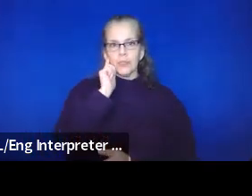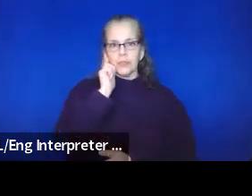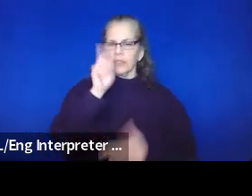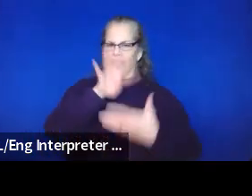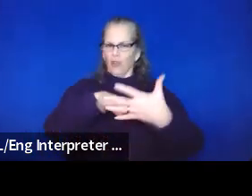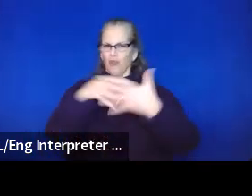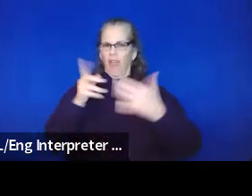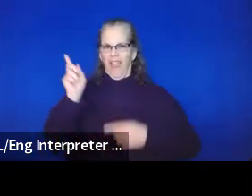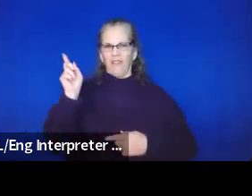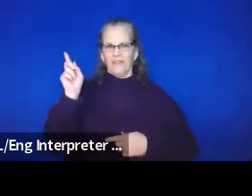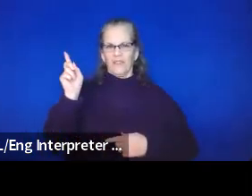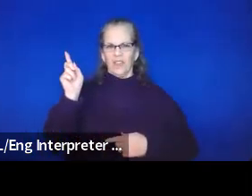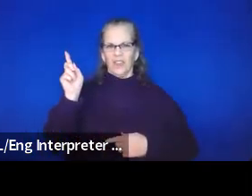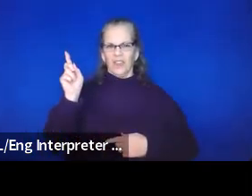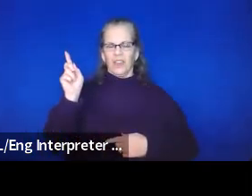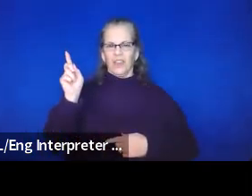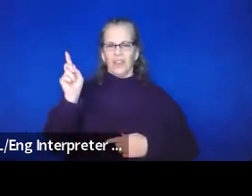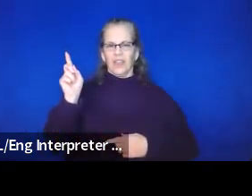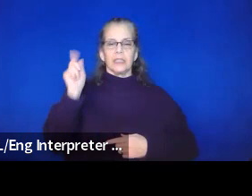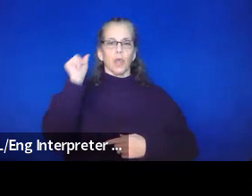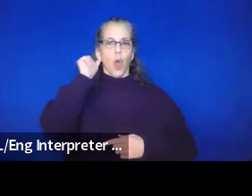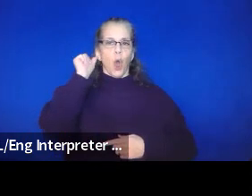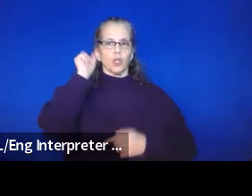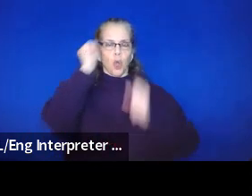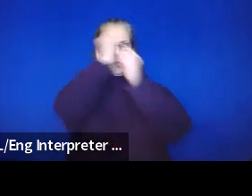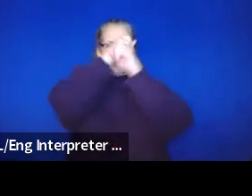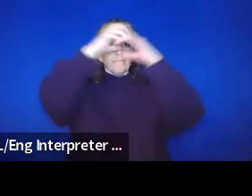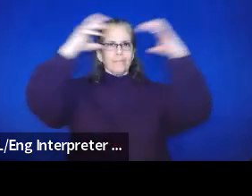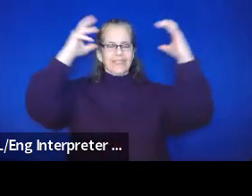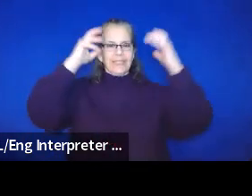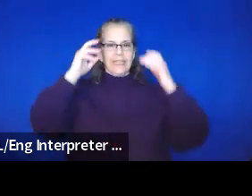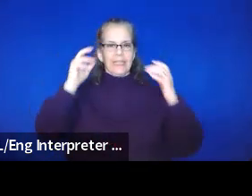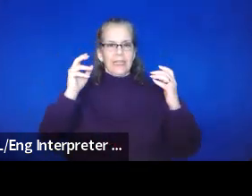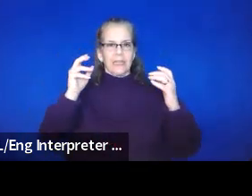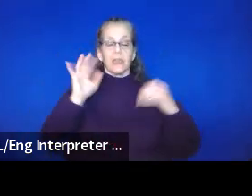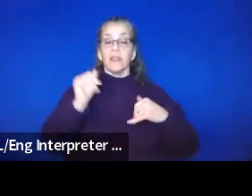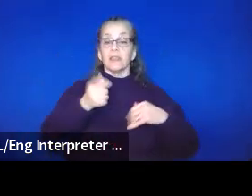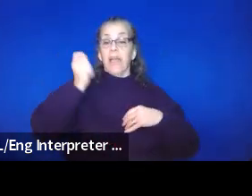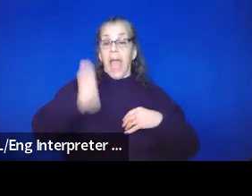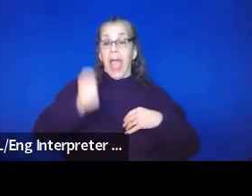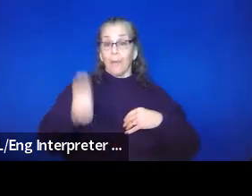on what we call auditory scene analysis. This is a hammer and a flute. The flute is whoops,